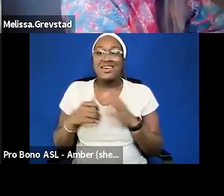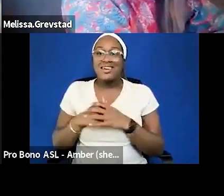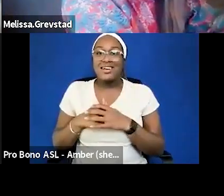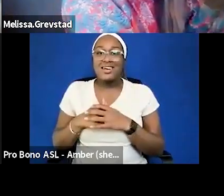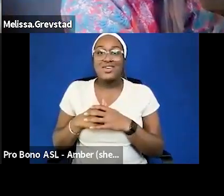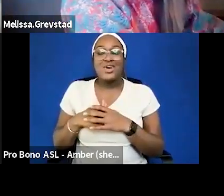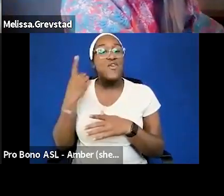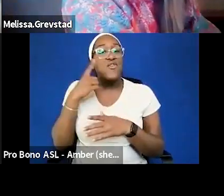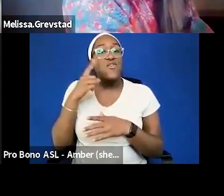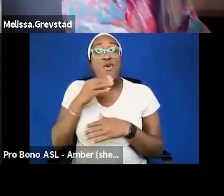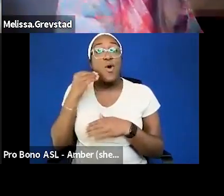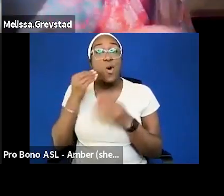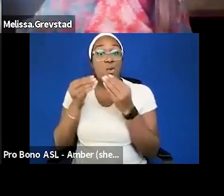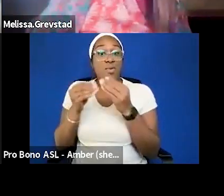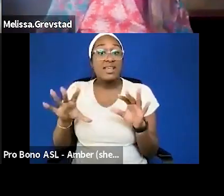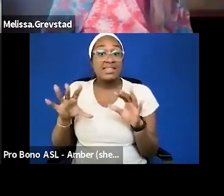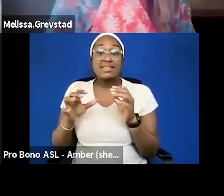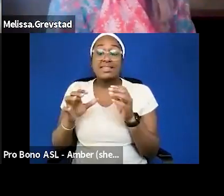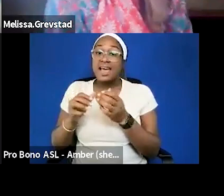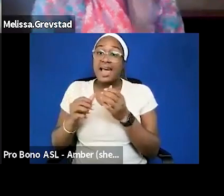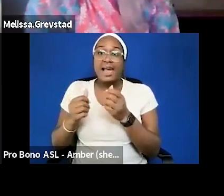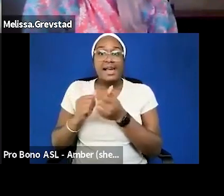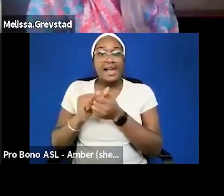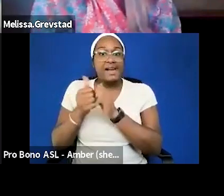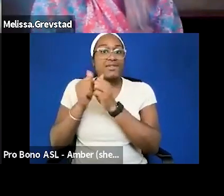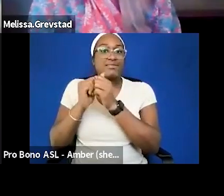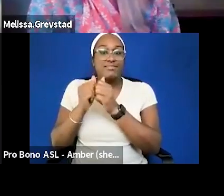Advocacy Project, which is part of the San Francisco Bar Association as